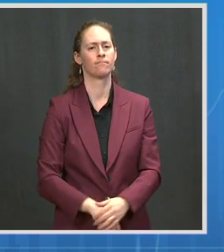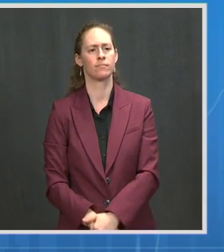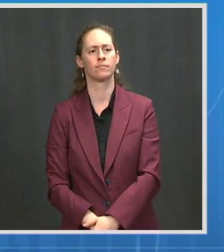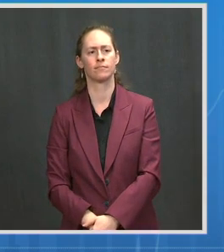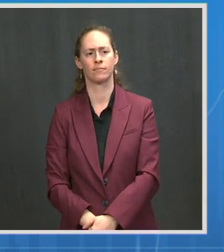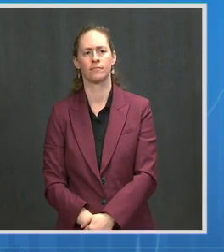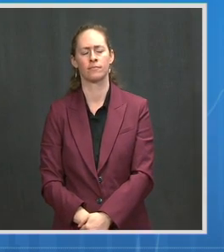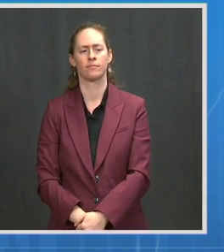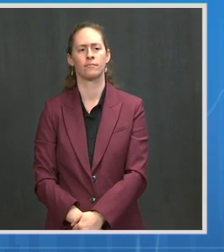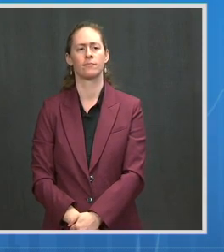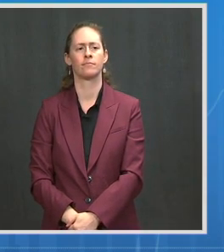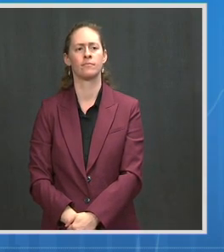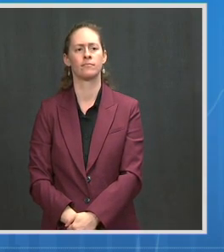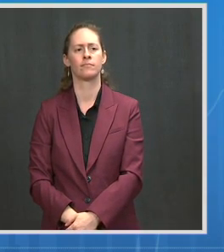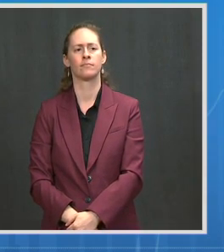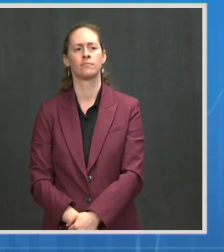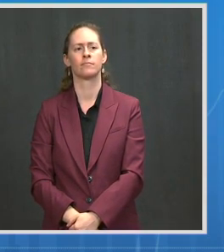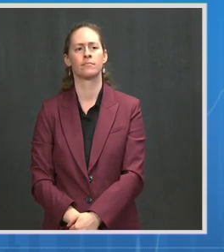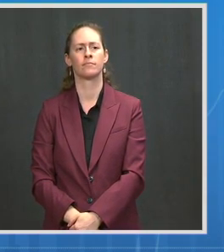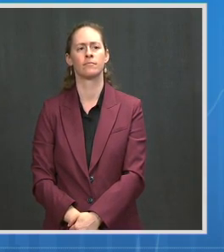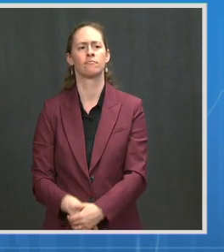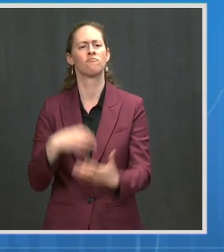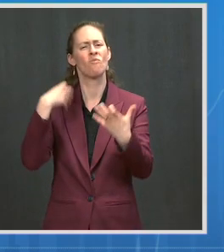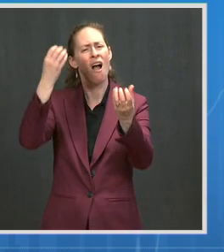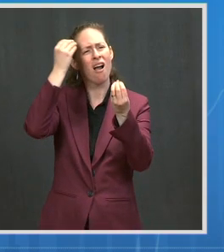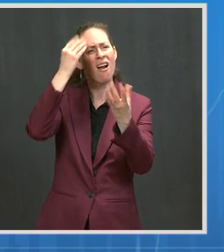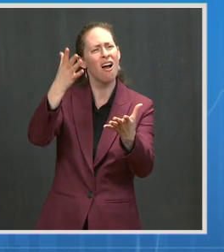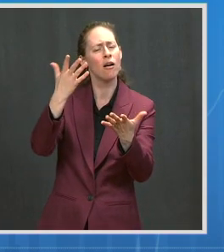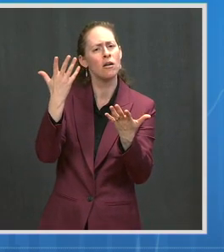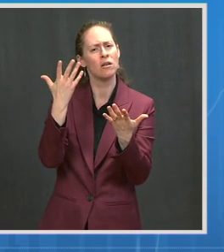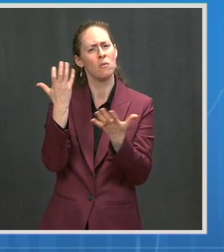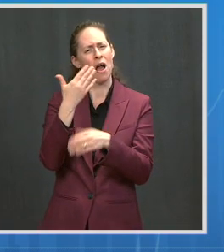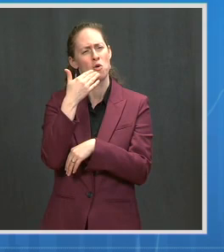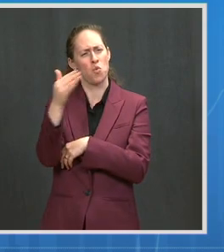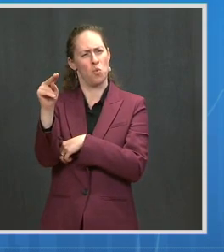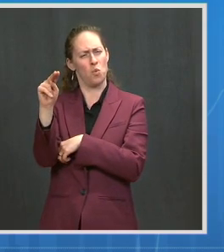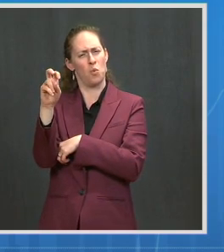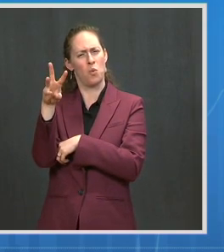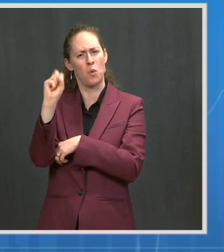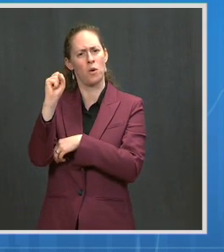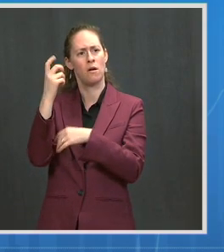Through years of research, scientists have found a way to safely protect us from this deadly virus.